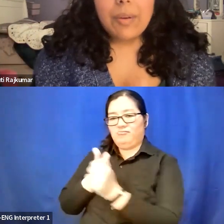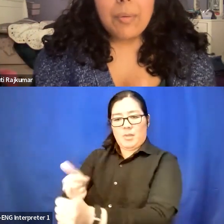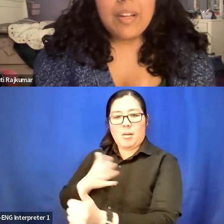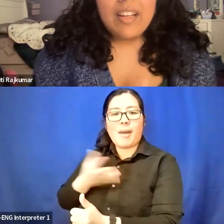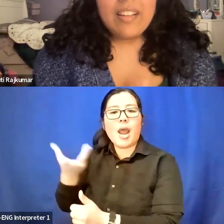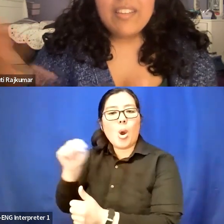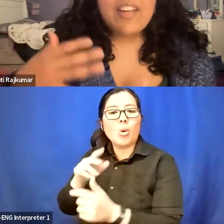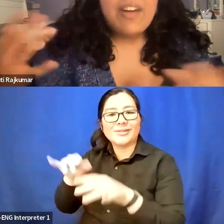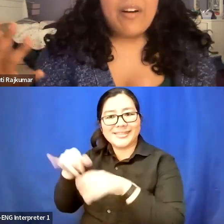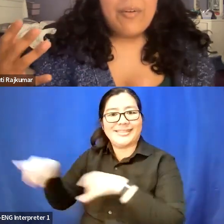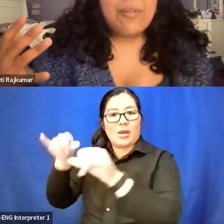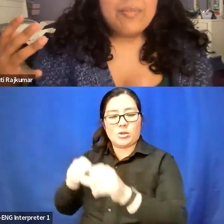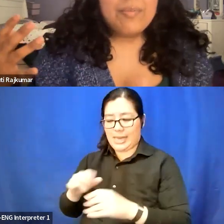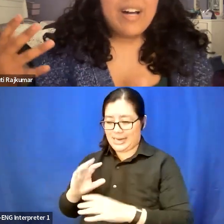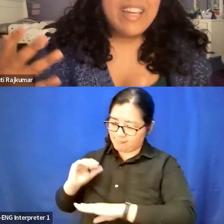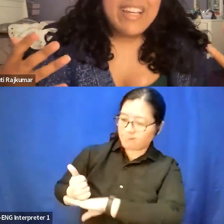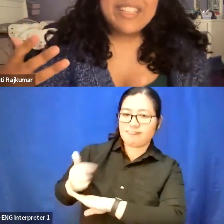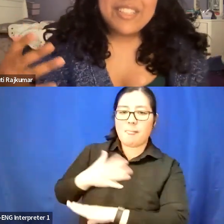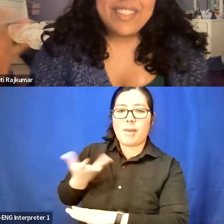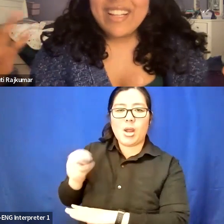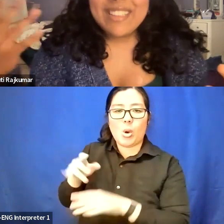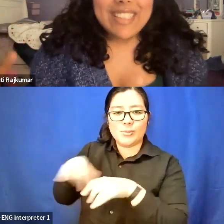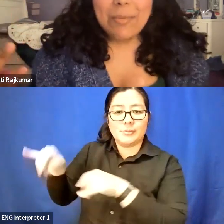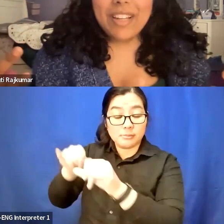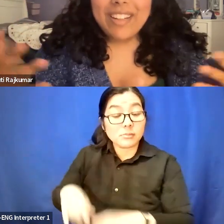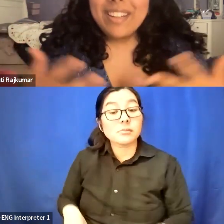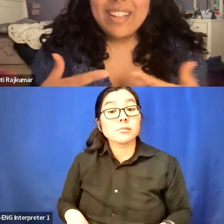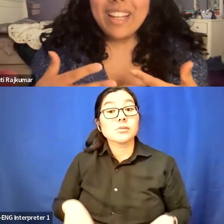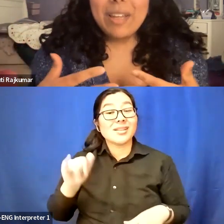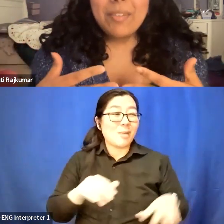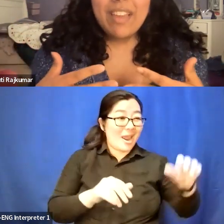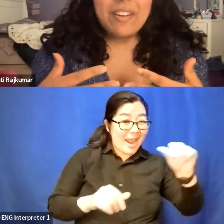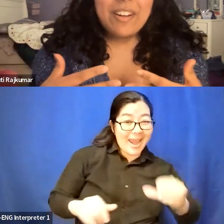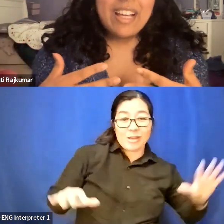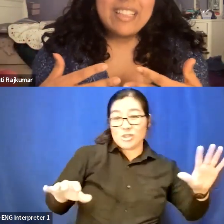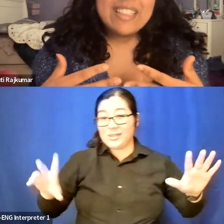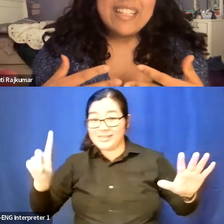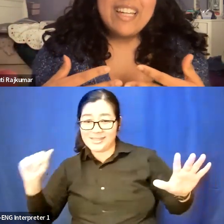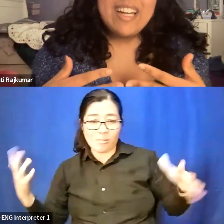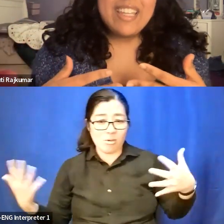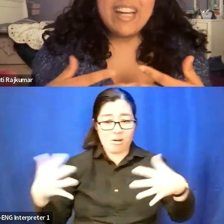So that's kind of how my Asian and disabled identity kind of came together, and yeah,